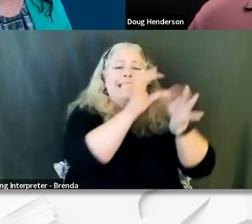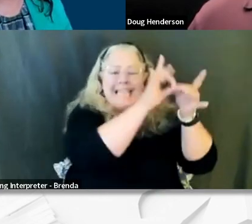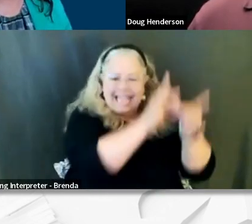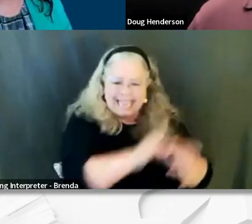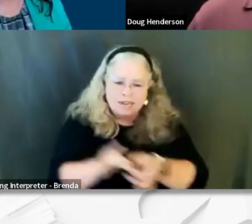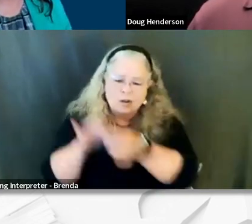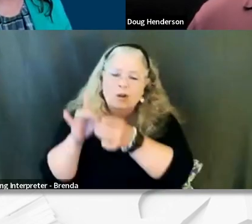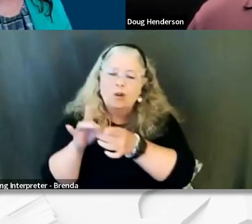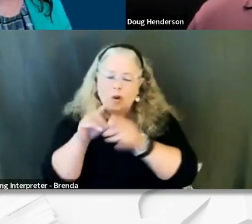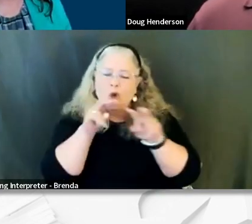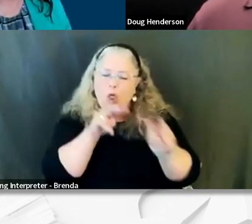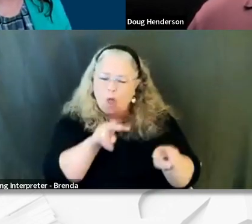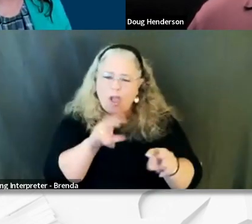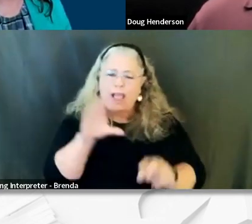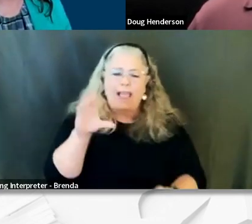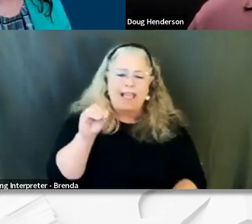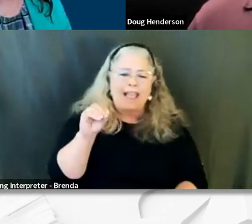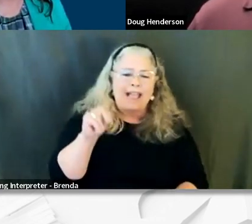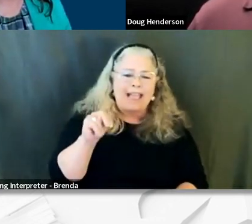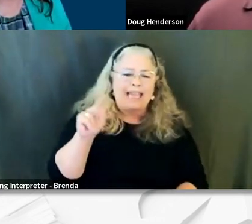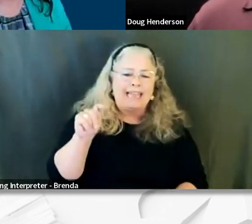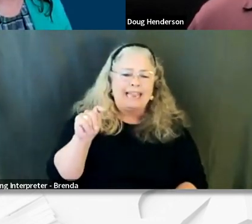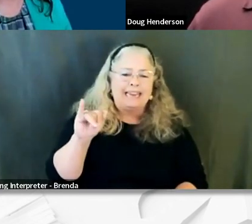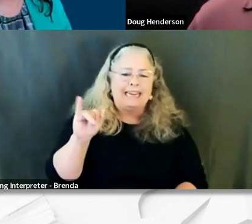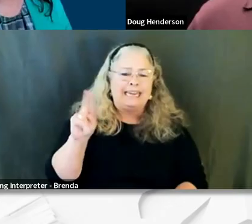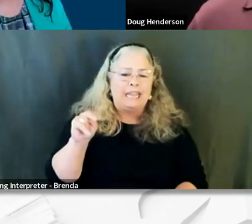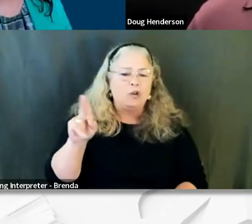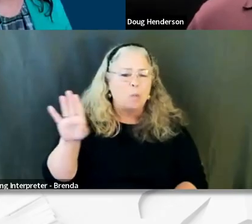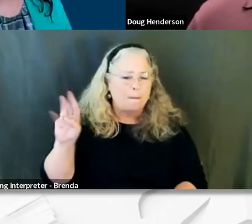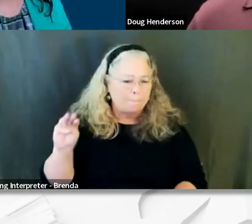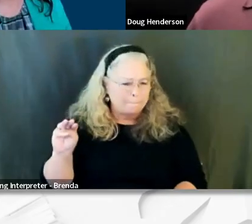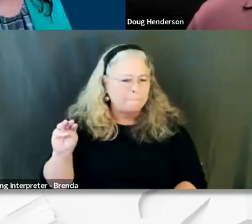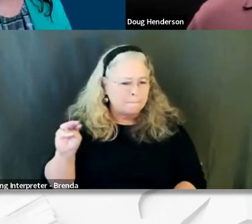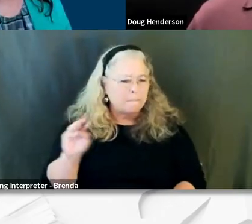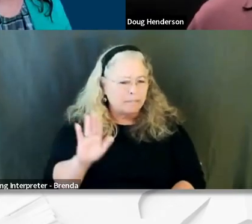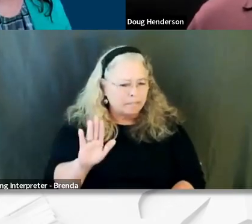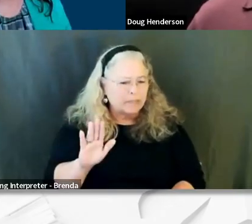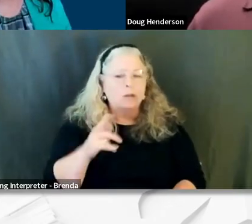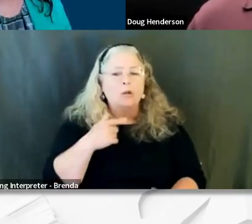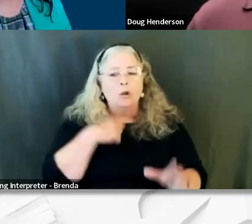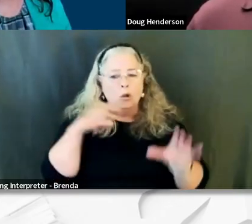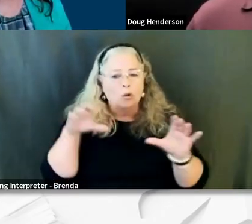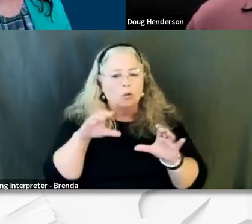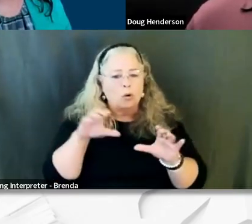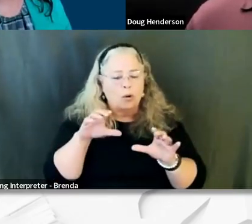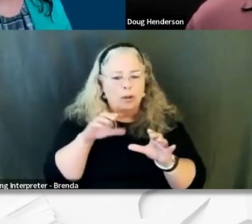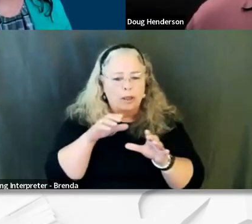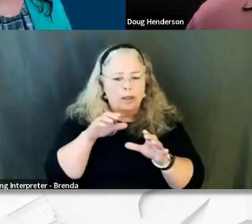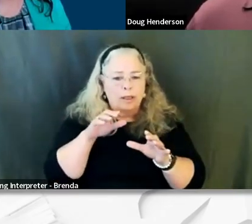look on that and be sure that we were doing doing the middle of the road not the complete teaching